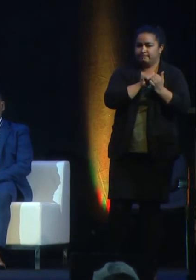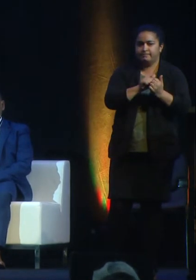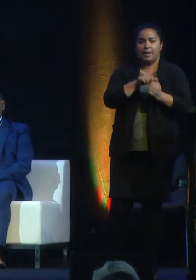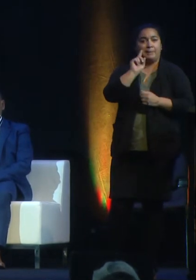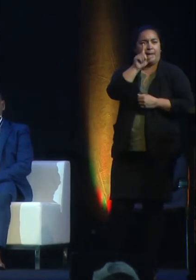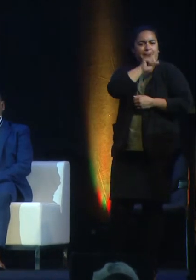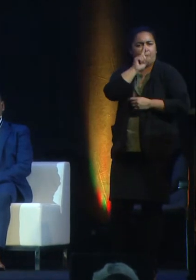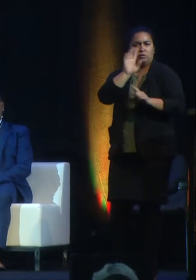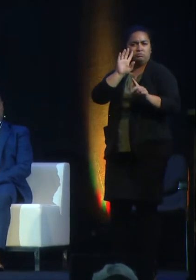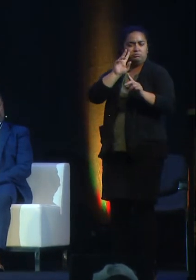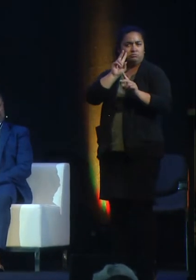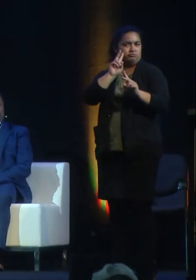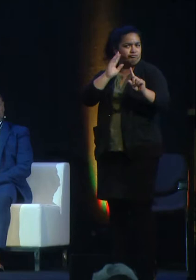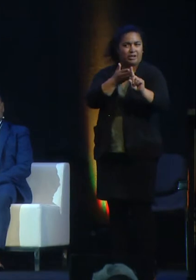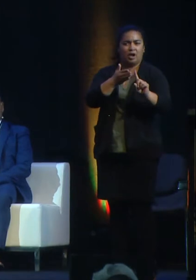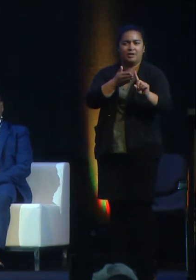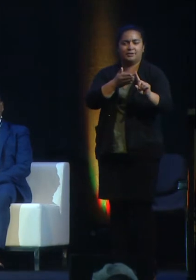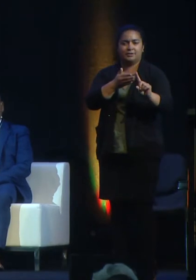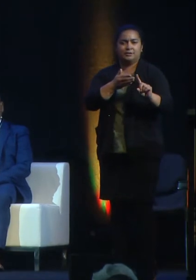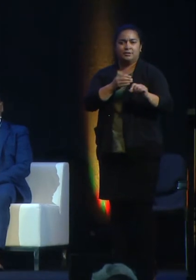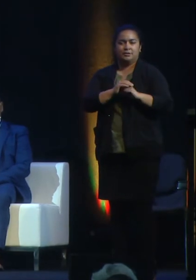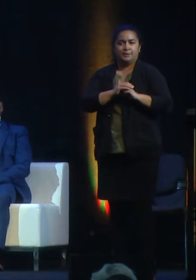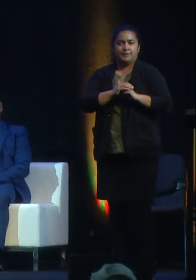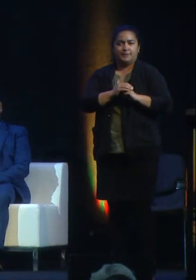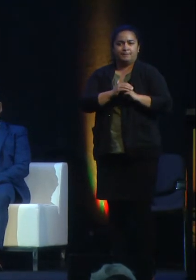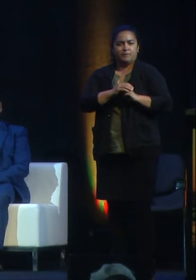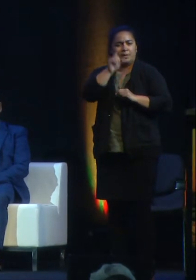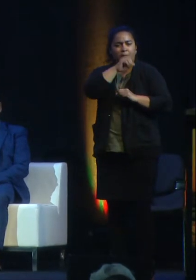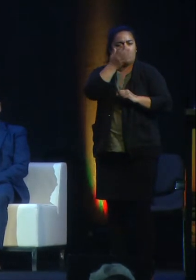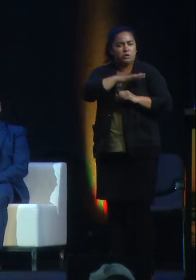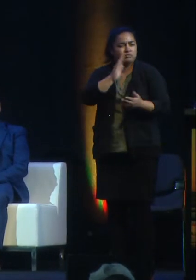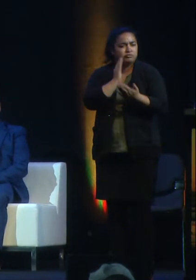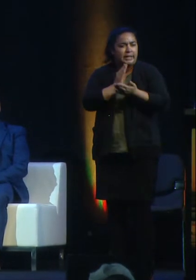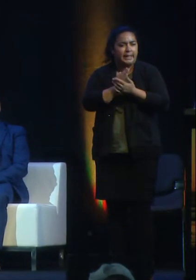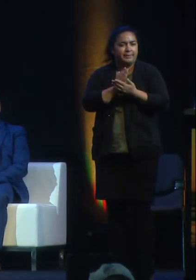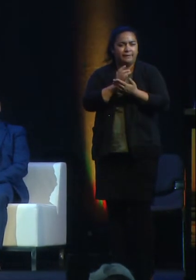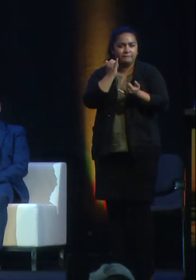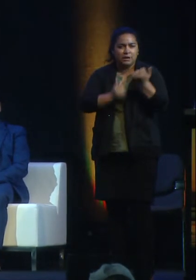this vision was they want to really think very carefully about the land use, how we're